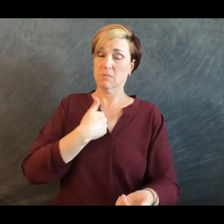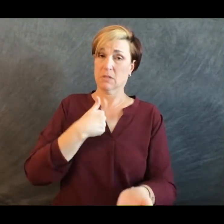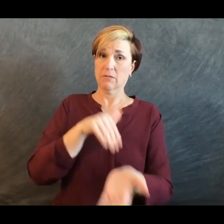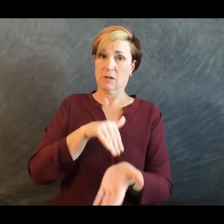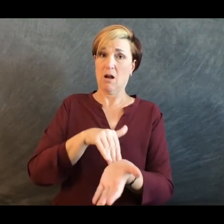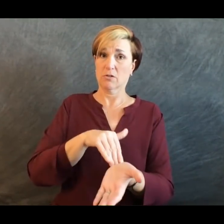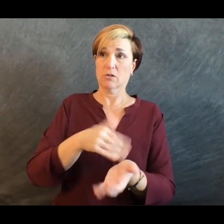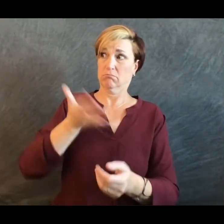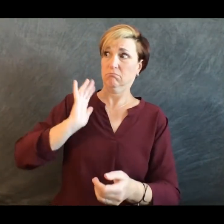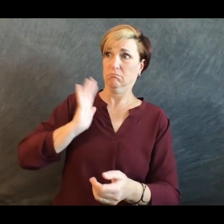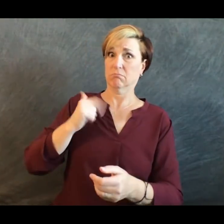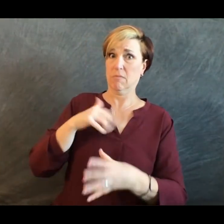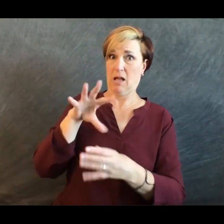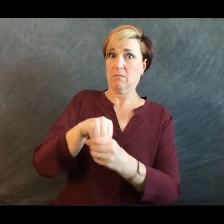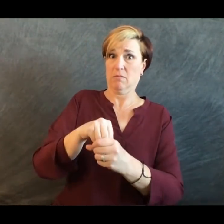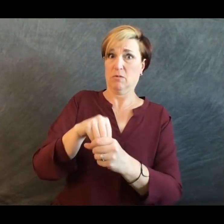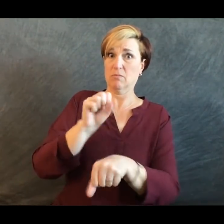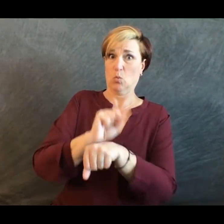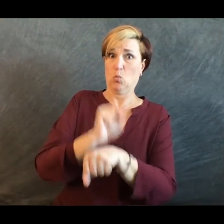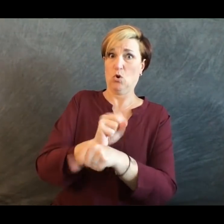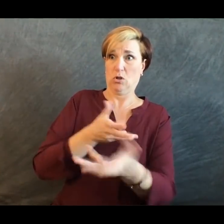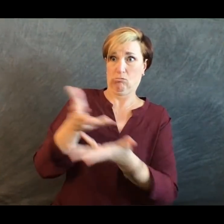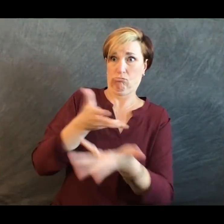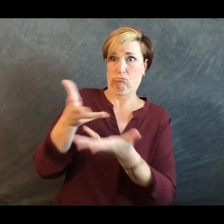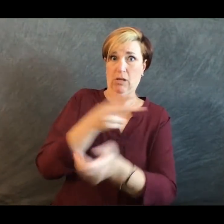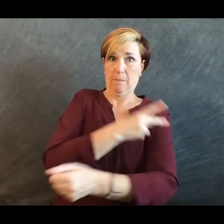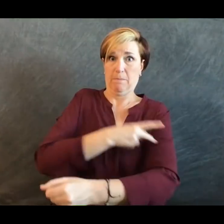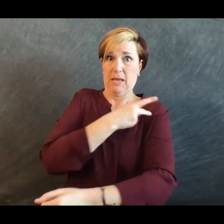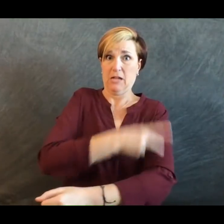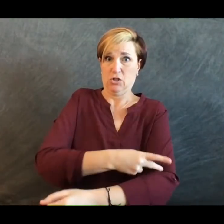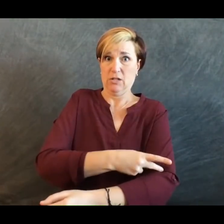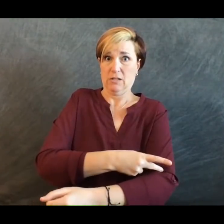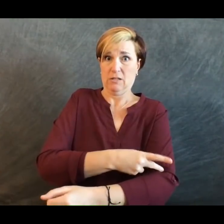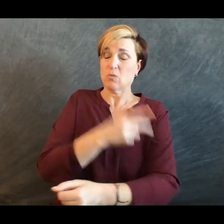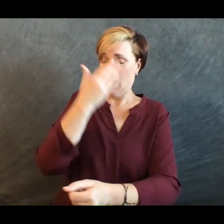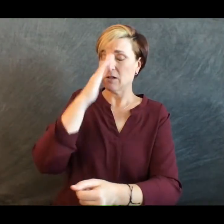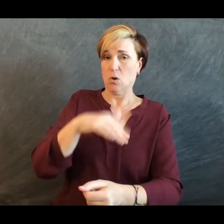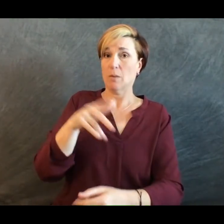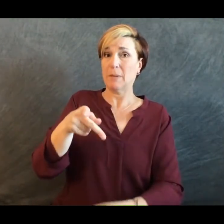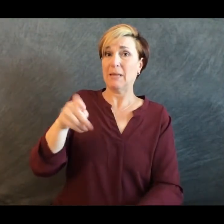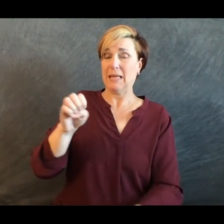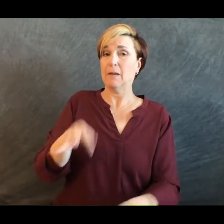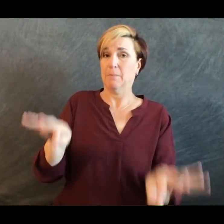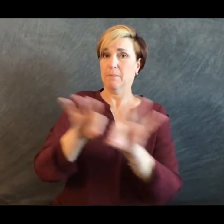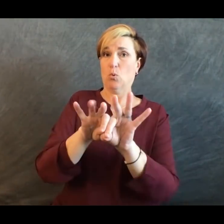need so in order to increase the supply of n95 masks FDA has worked with